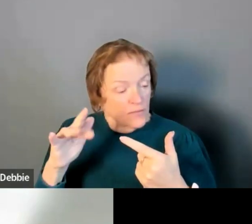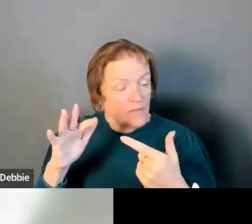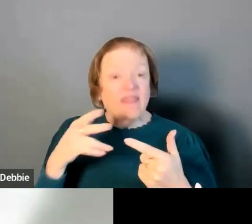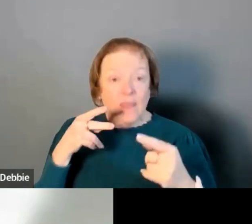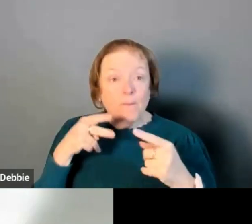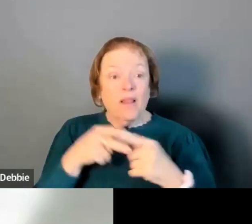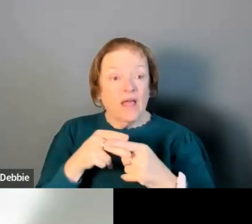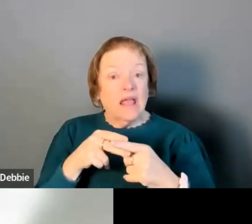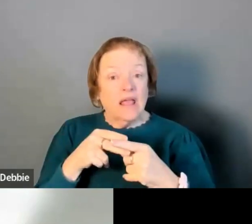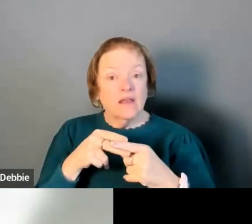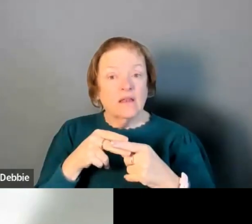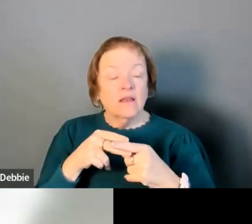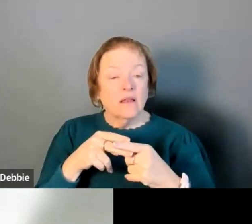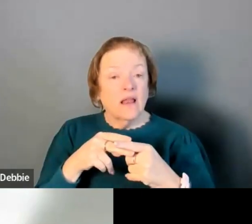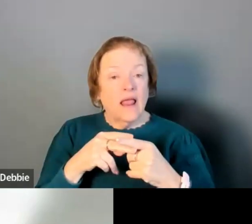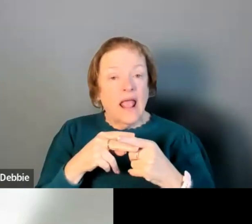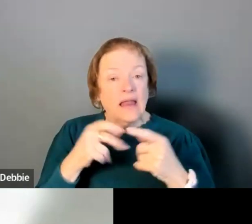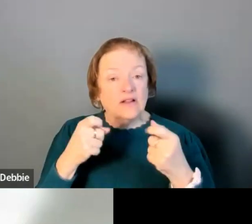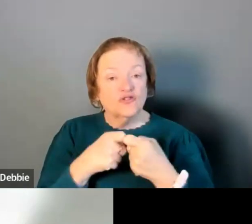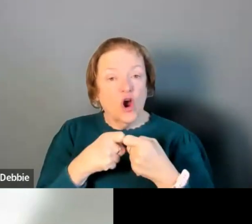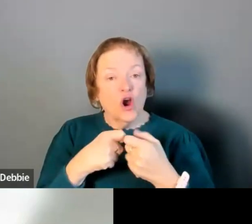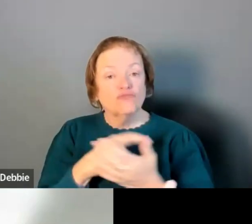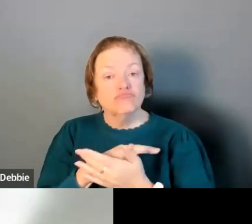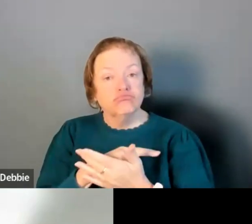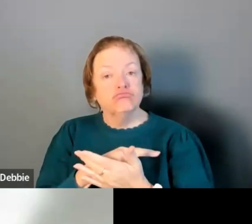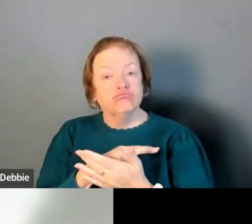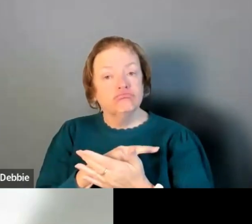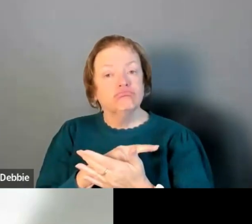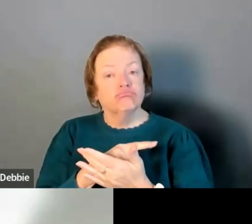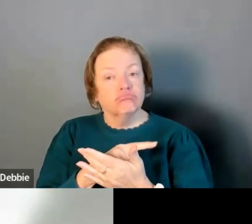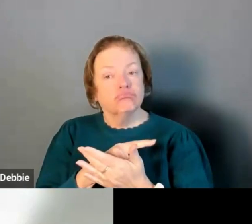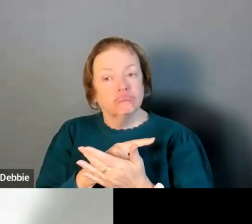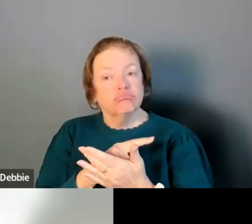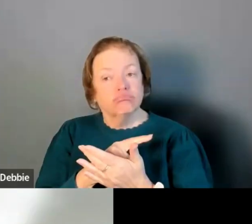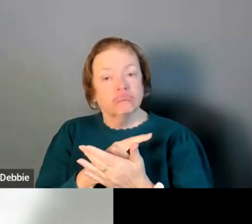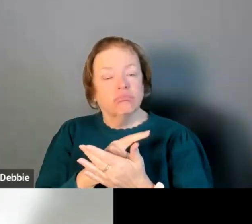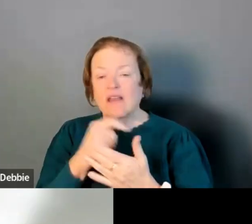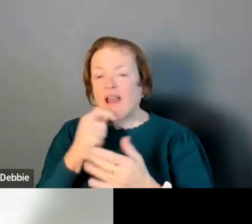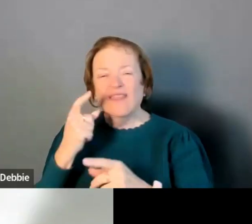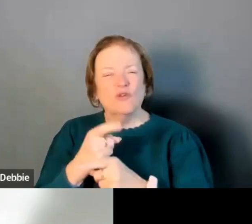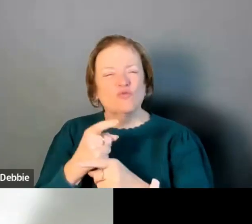And they are charging it, and it is not the right cord, so it is not really it,